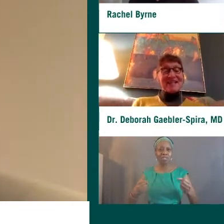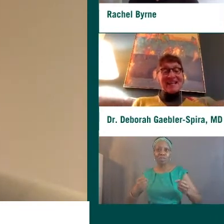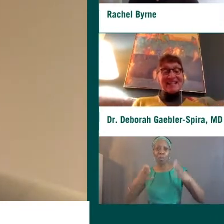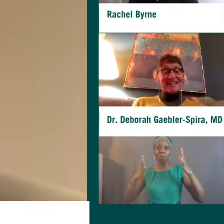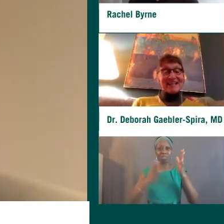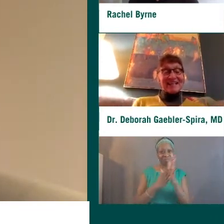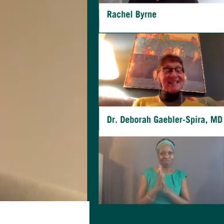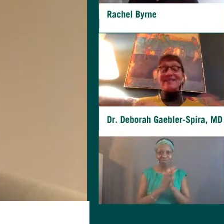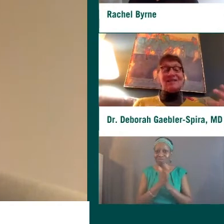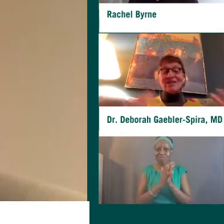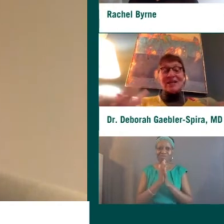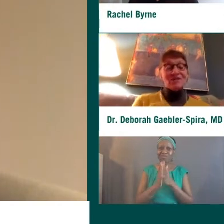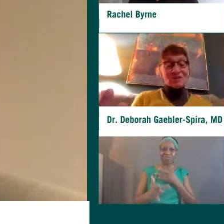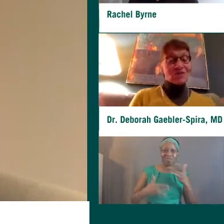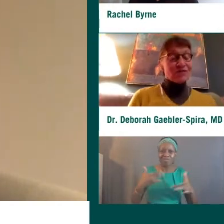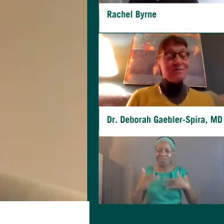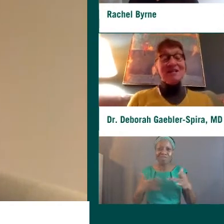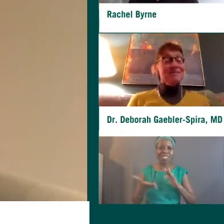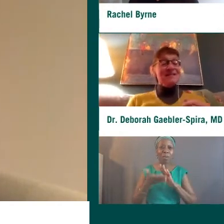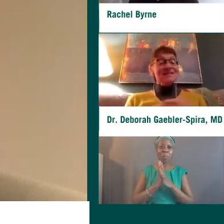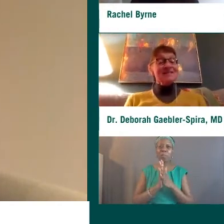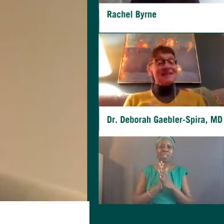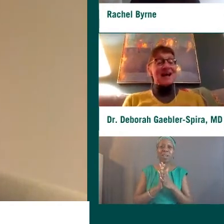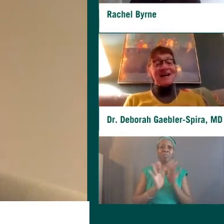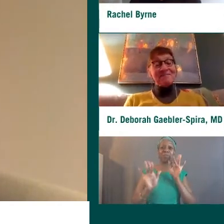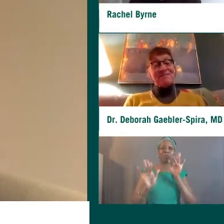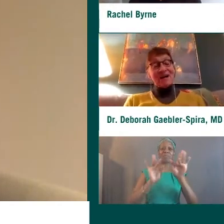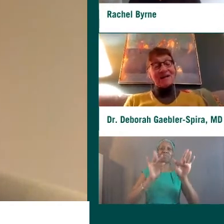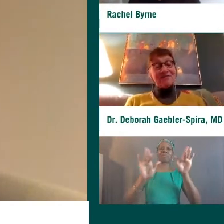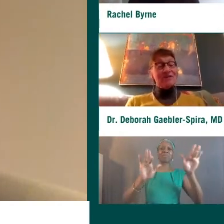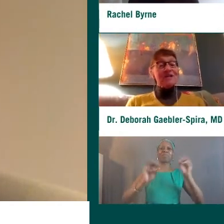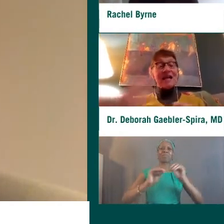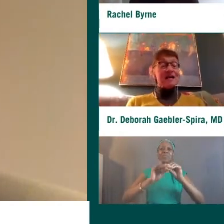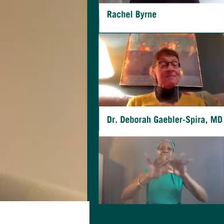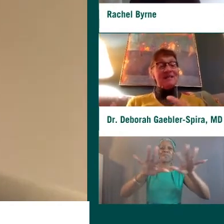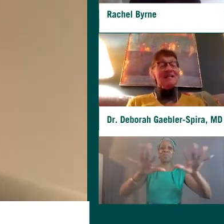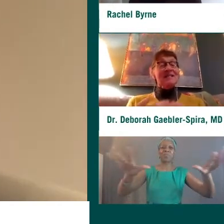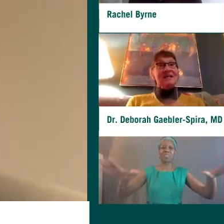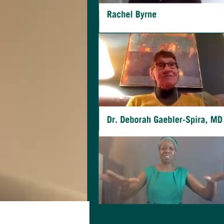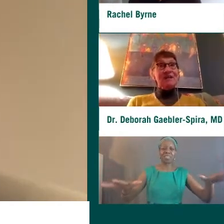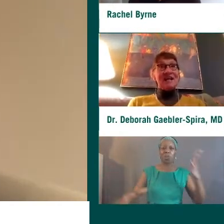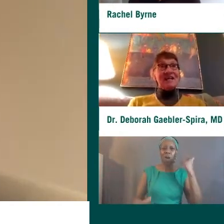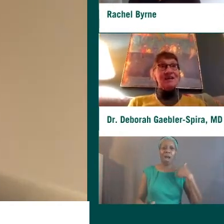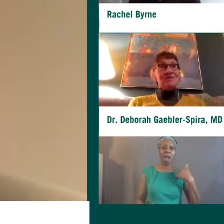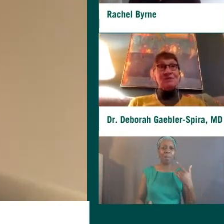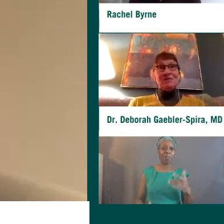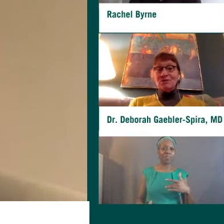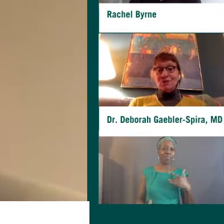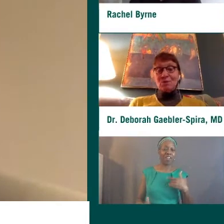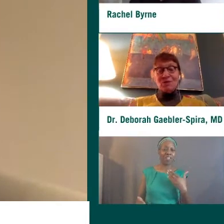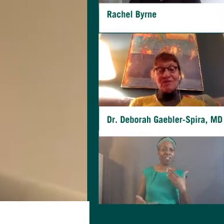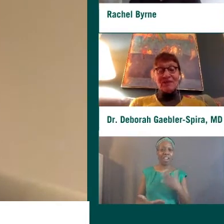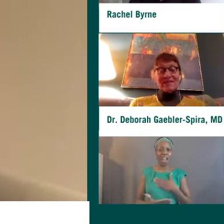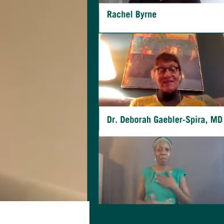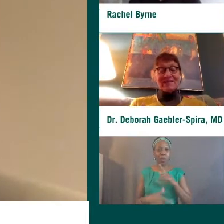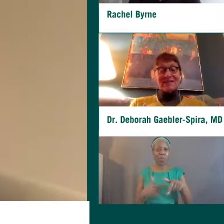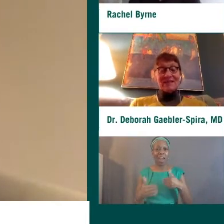that it's contagious for me. Because I'm a very happy when I have someone who is motivated to say,